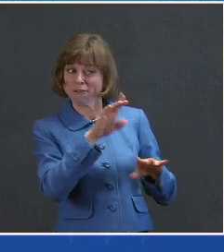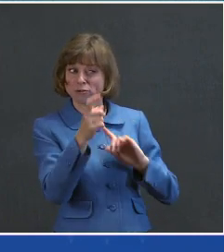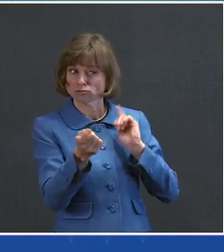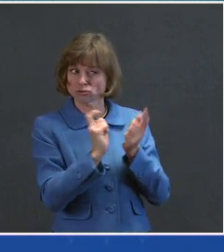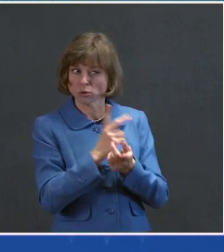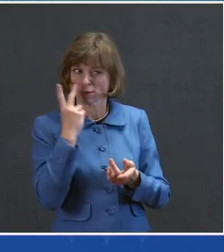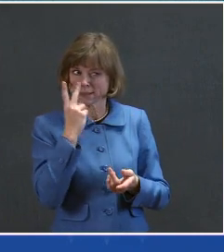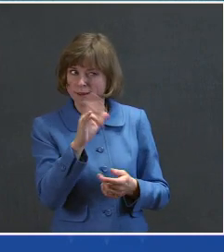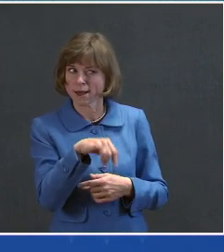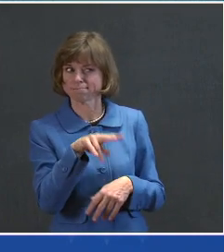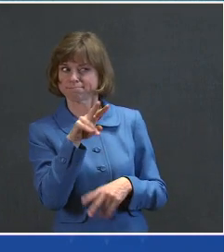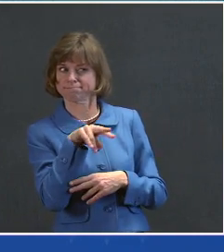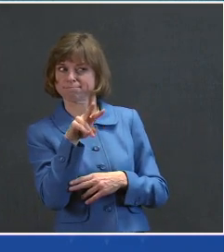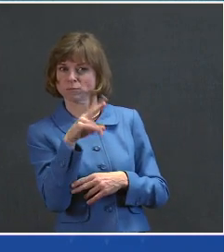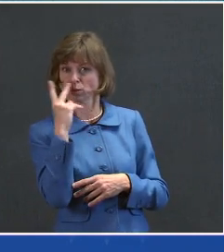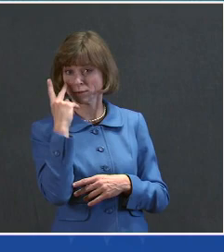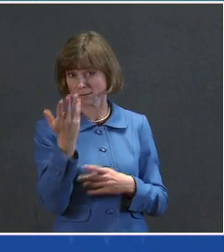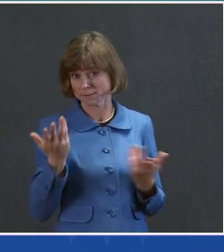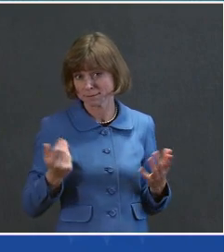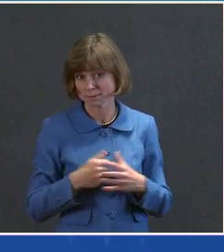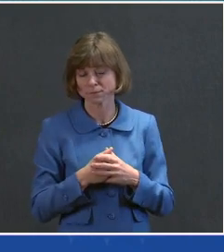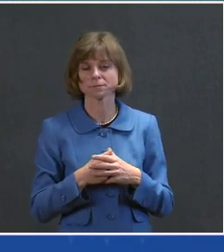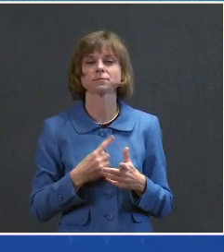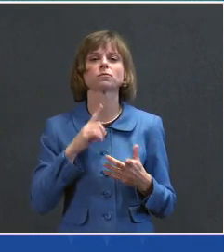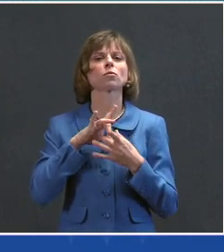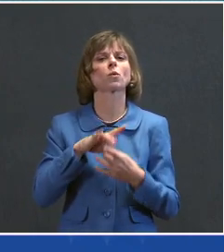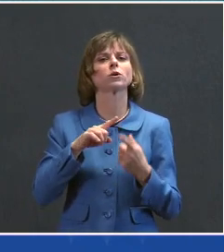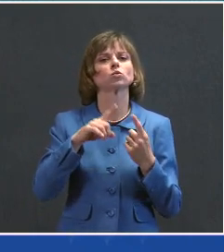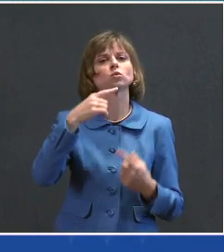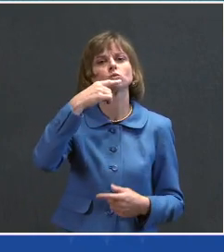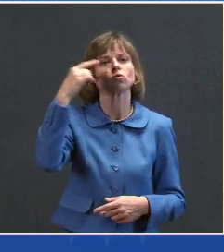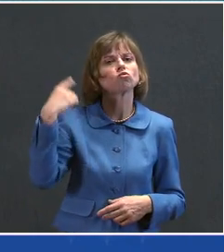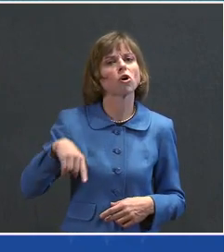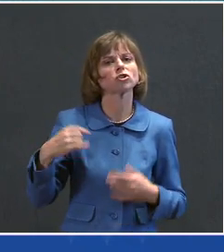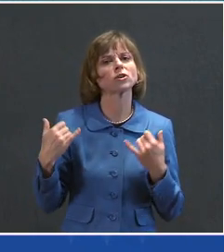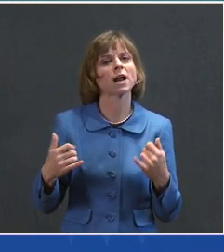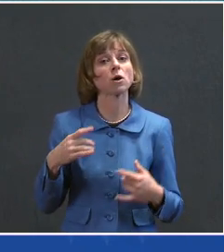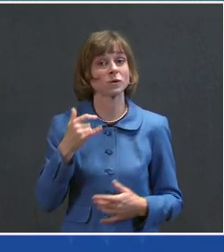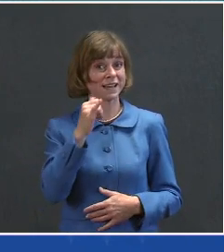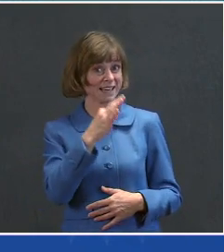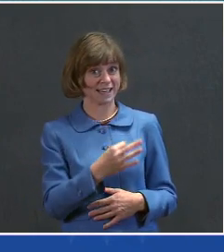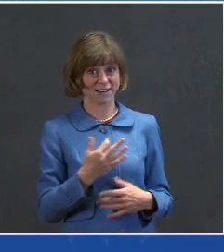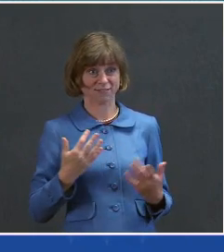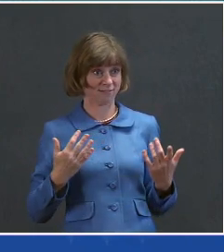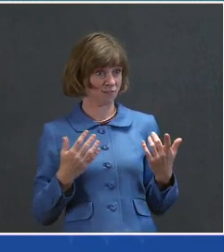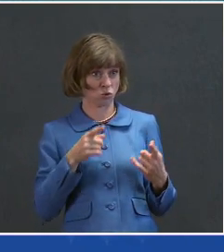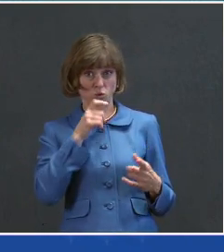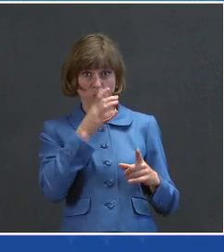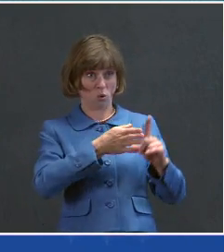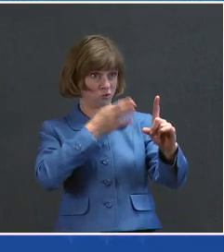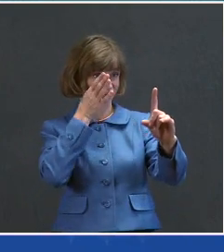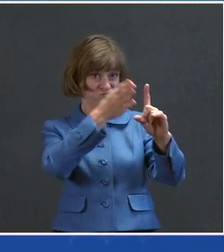this is on the back of the new announcement as it relates to Russia right now. So if you don't do anything that directly touch -- touches MBS or Vladimir Putin,